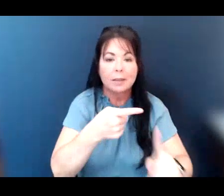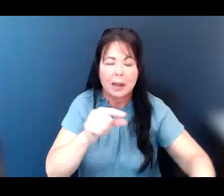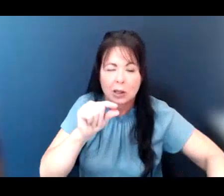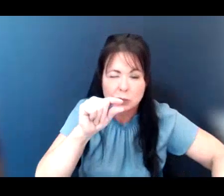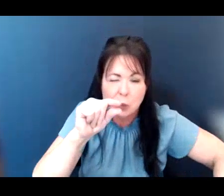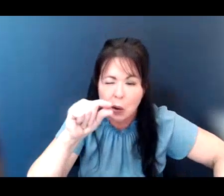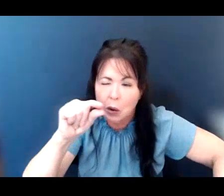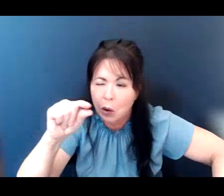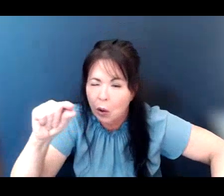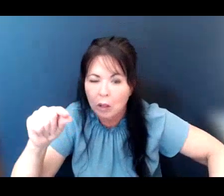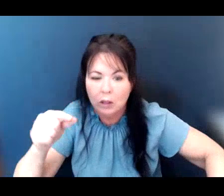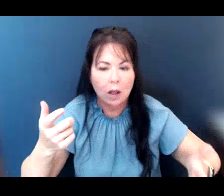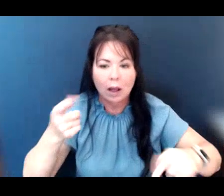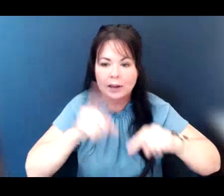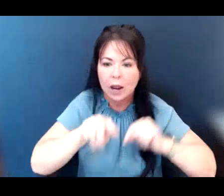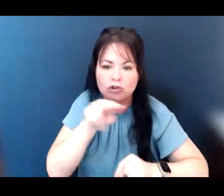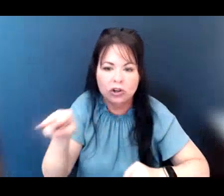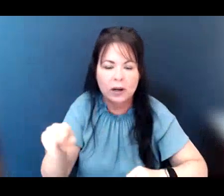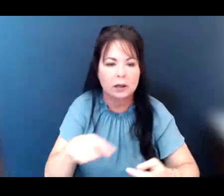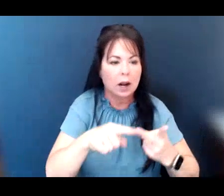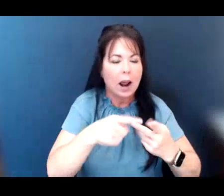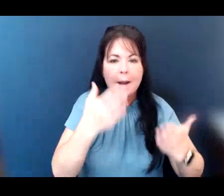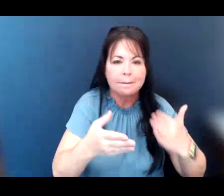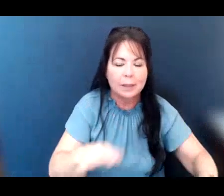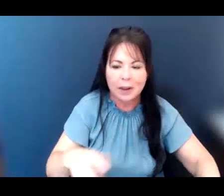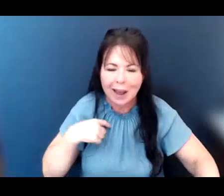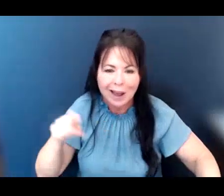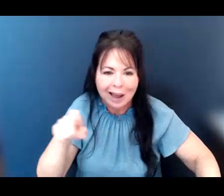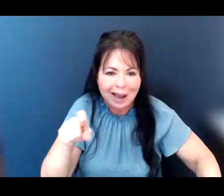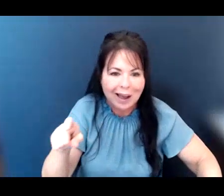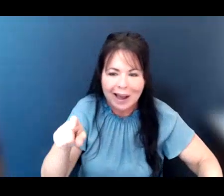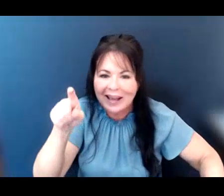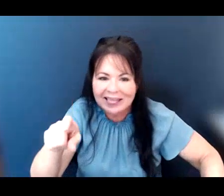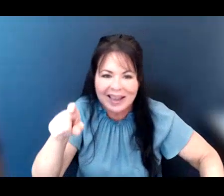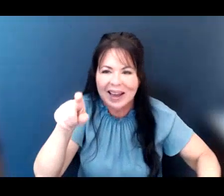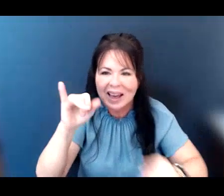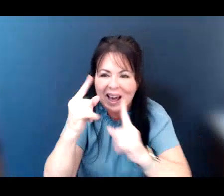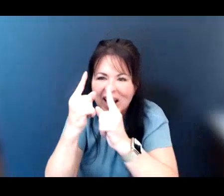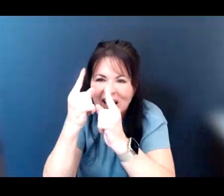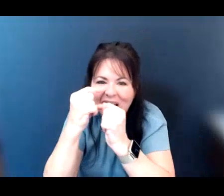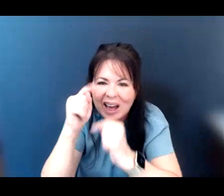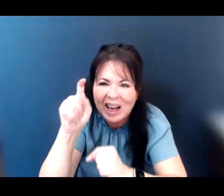Maybe they're going to have difficulty clicking in a really small area if they need to check a box or something like that.